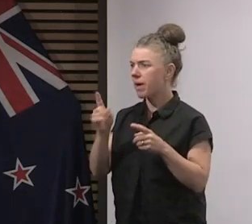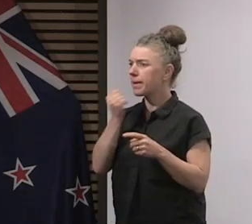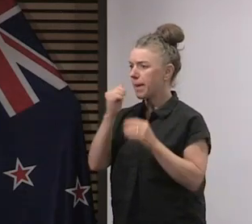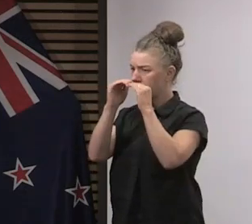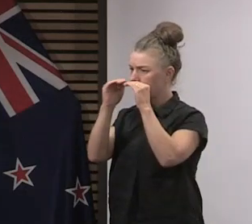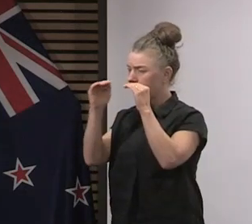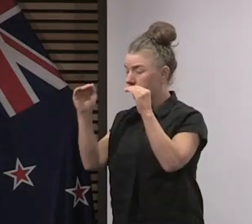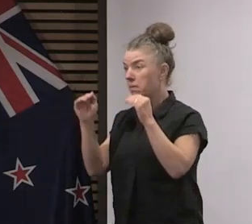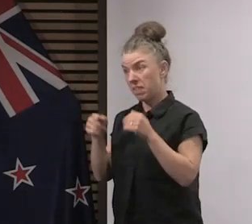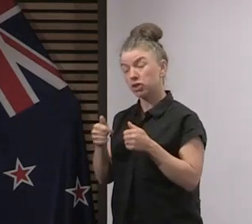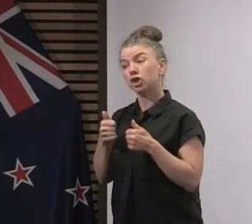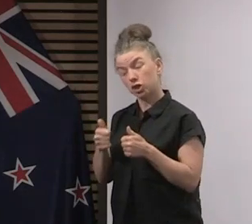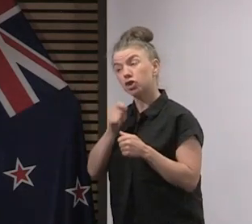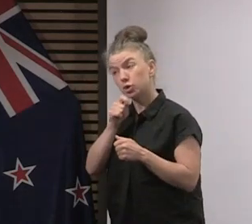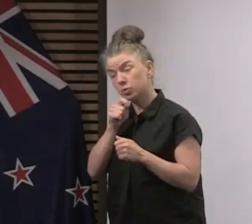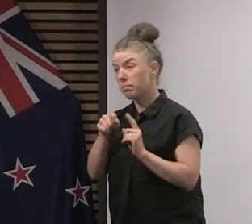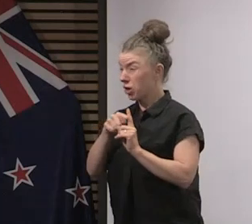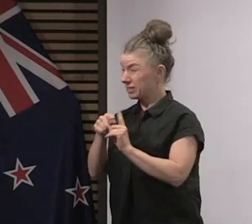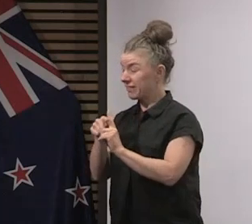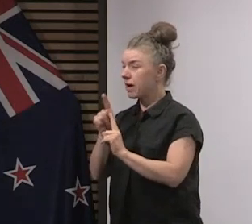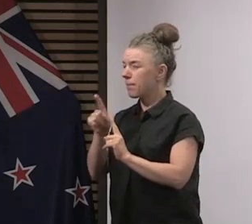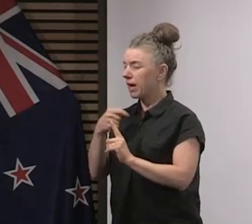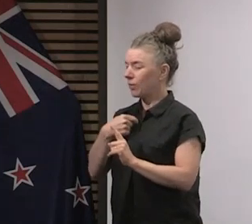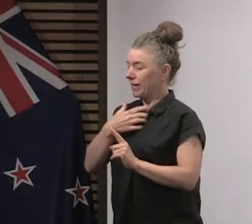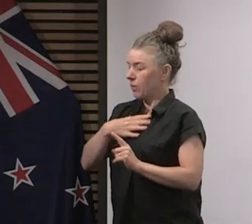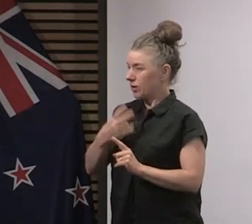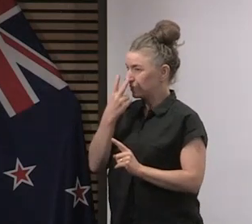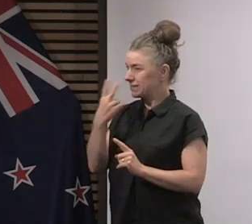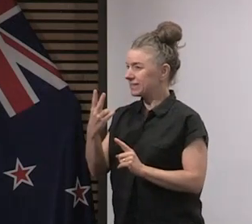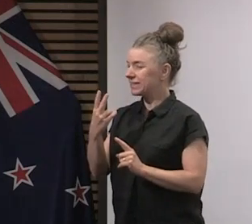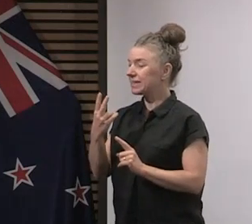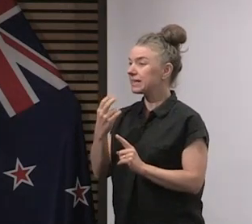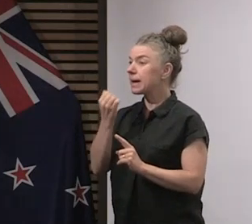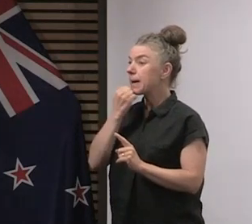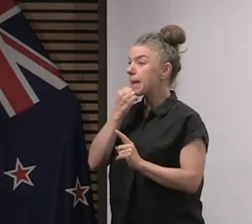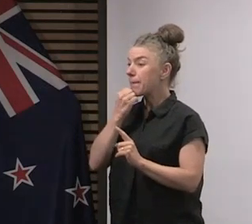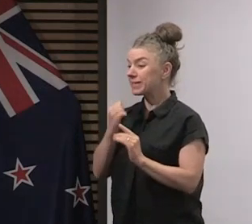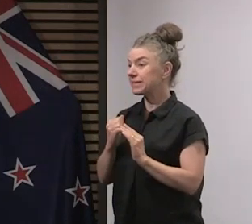I think we can be encountered because it maintained that level with the increase in testing. However,